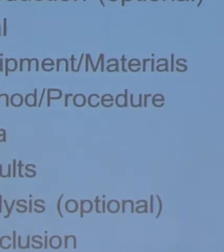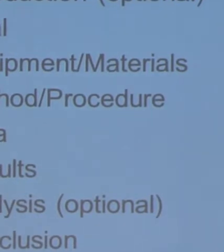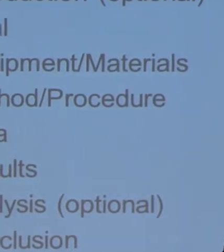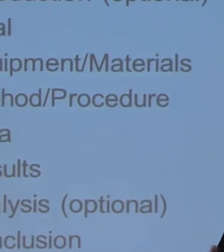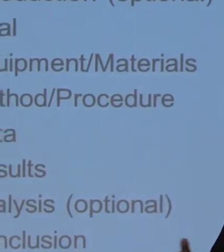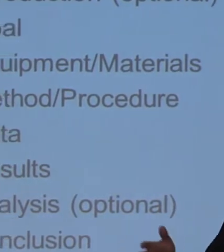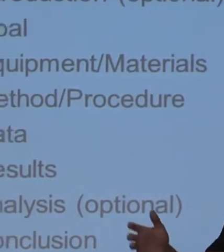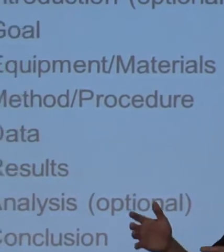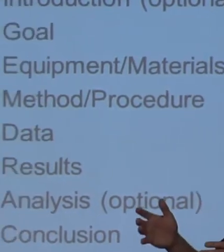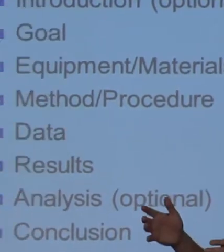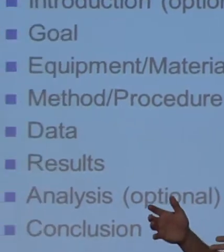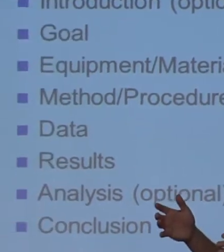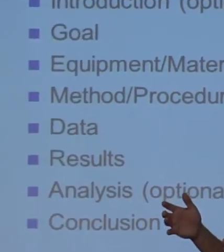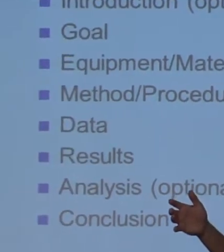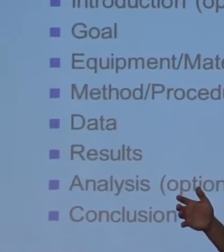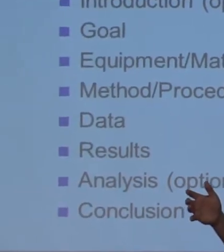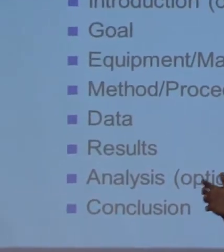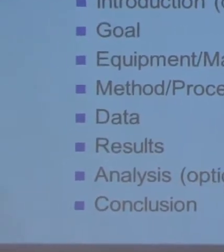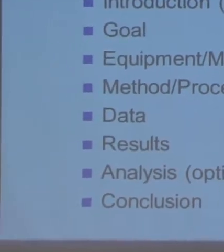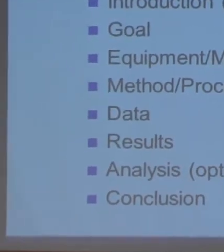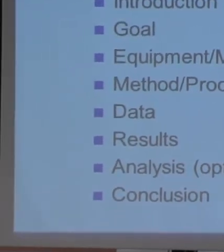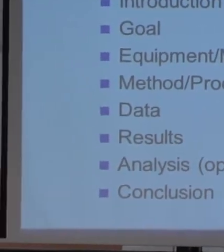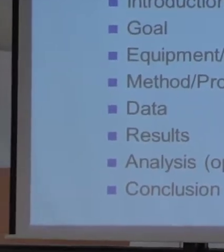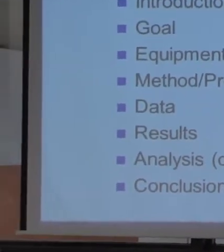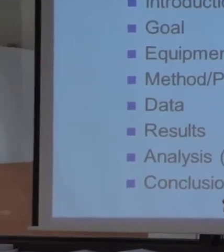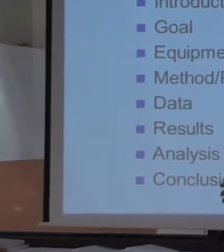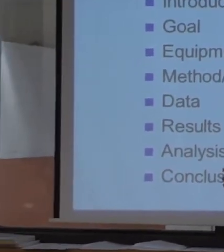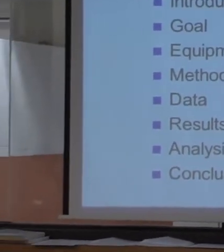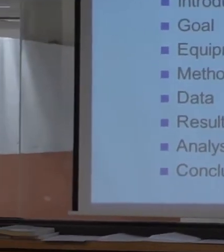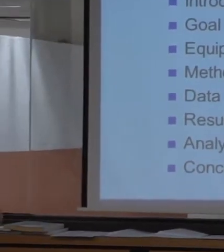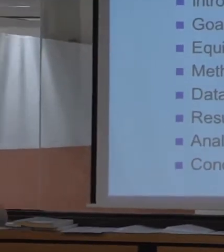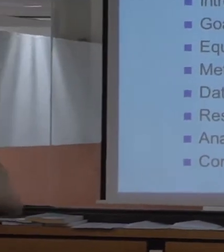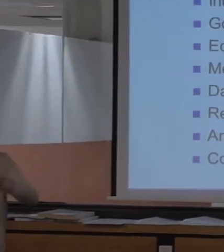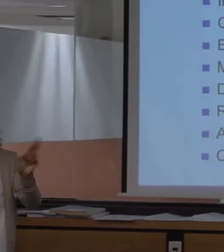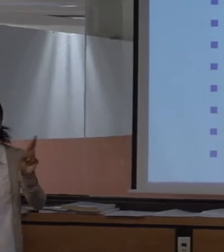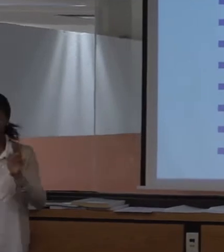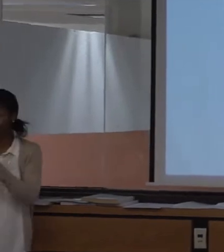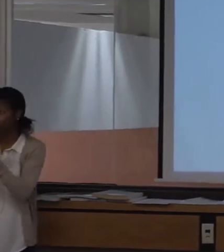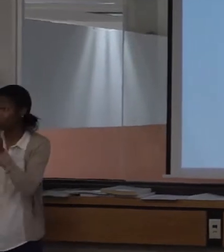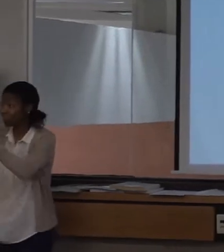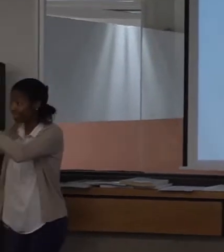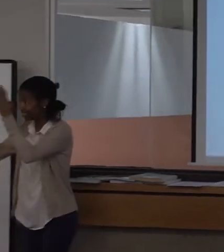setting all those materials up, having students work for an hour to that magic moment and